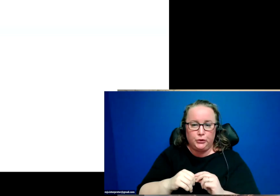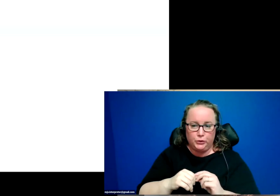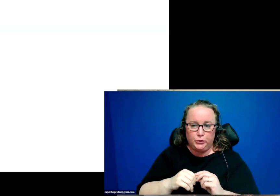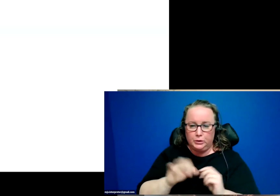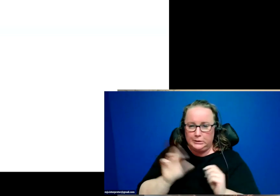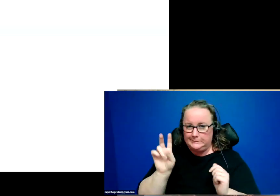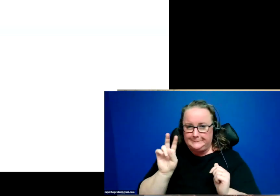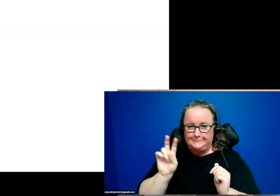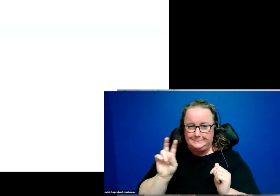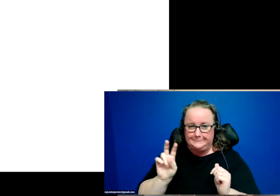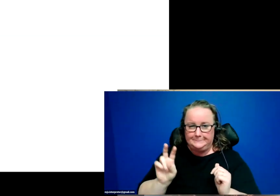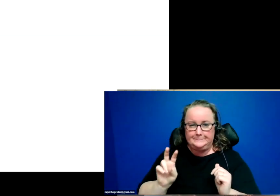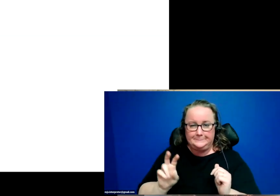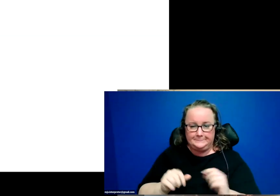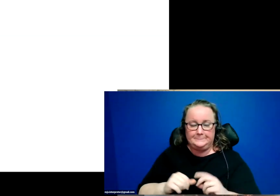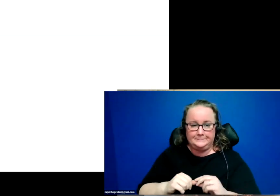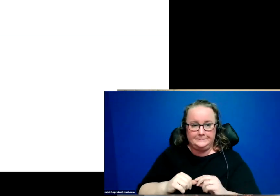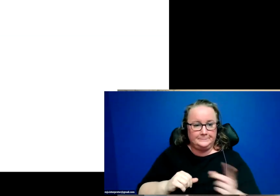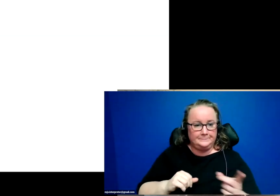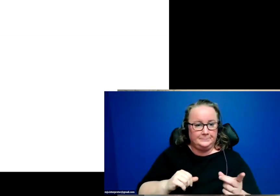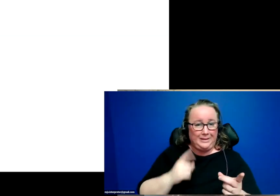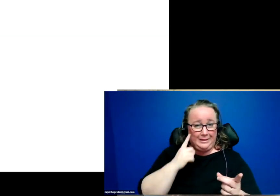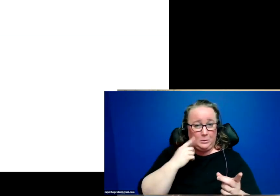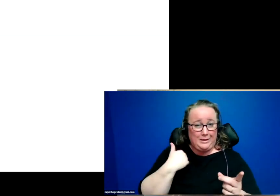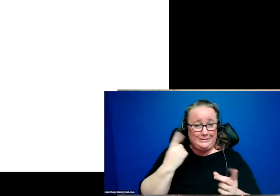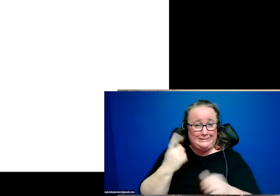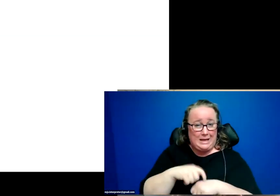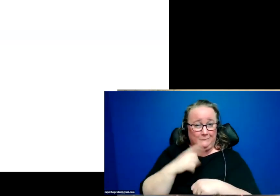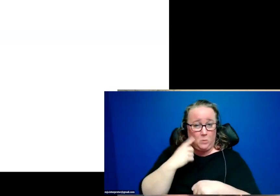I think we have time for one question. Okay. I need to move on.